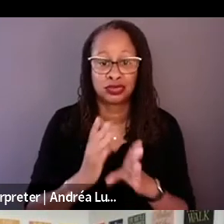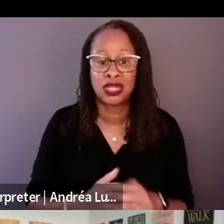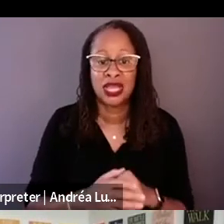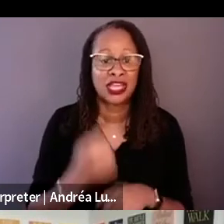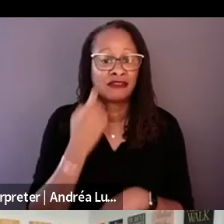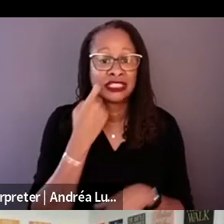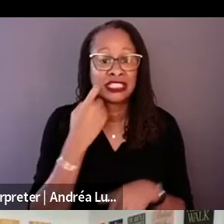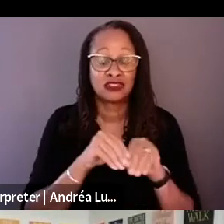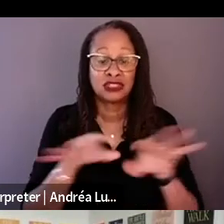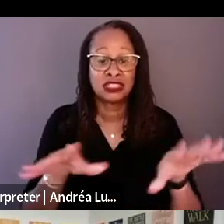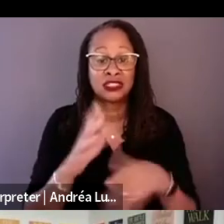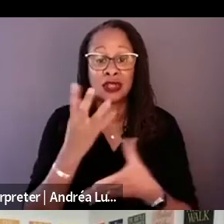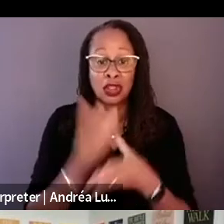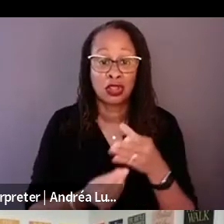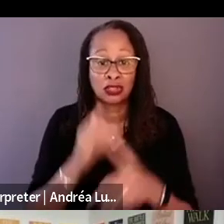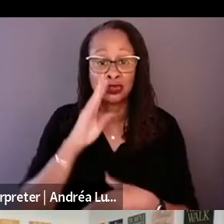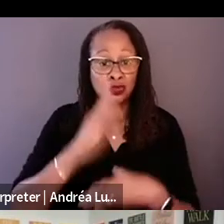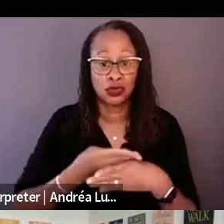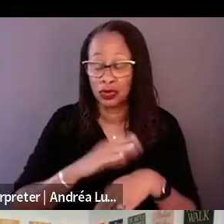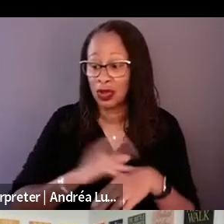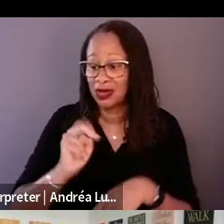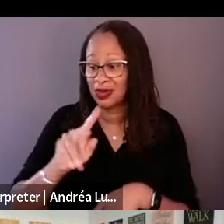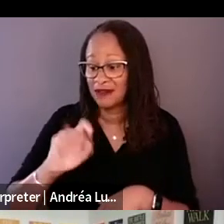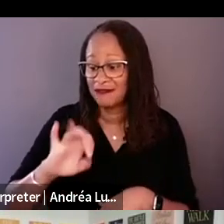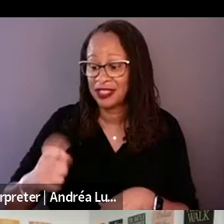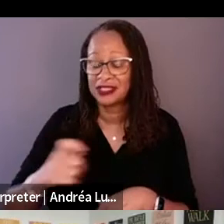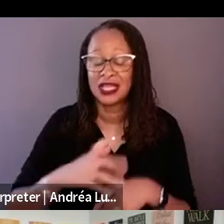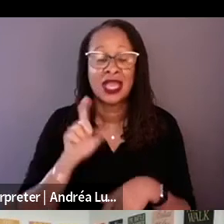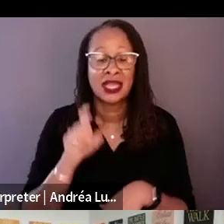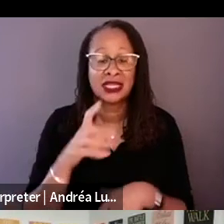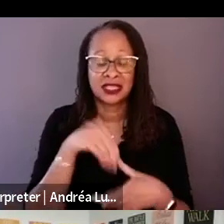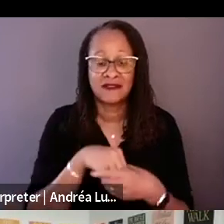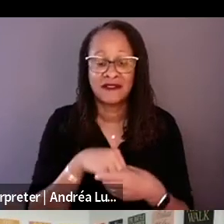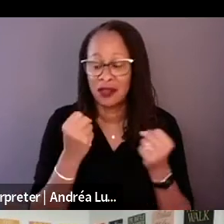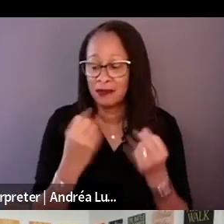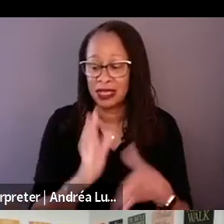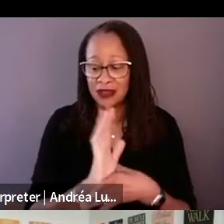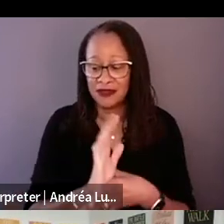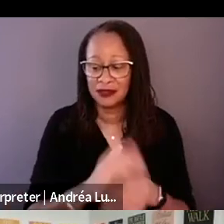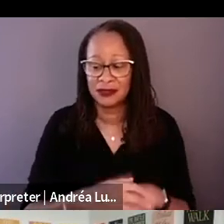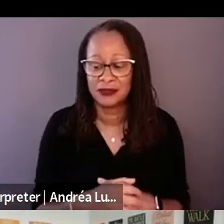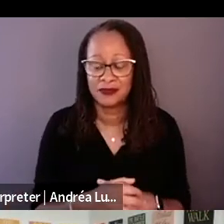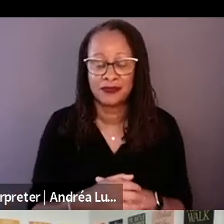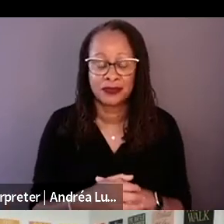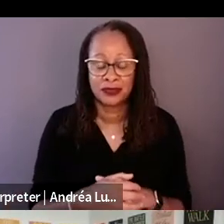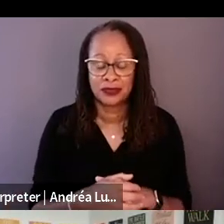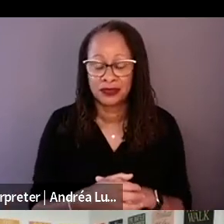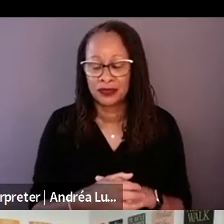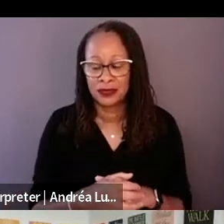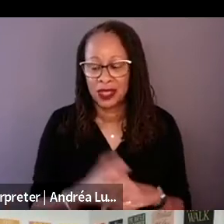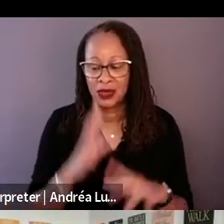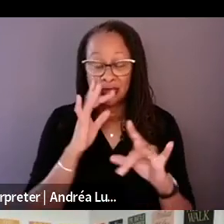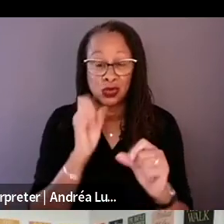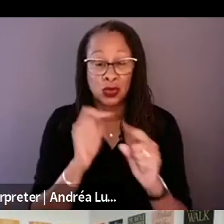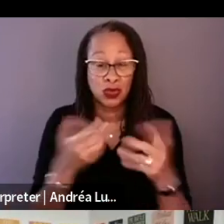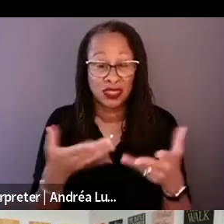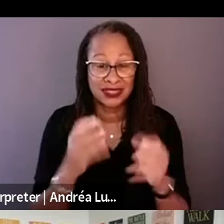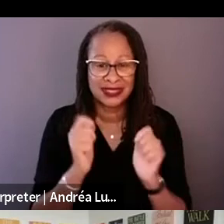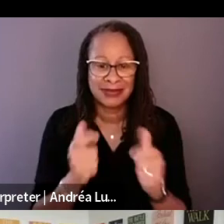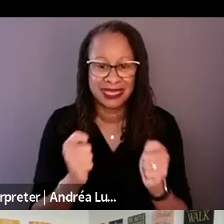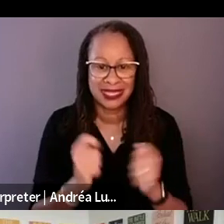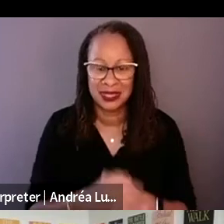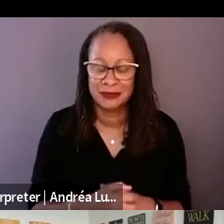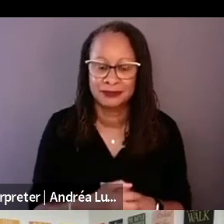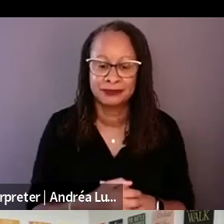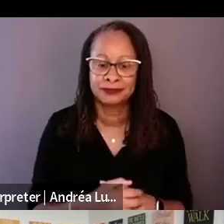He has been involve in many films. He was drawn to this immediately, and so he was the one that